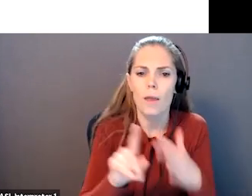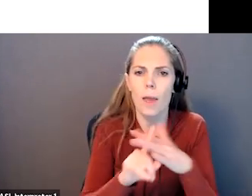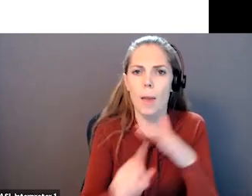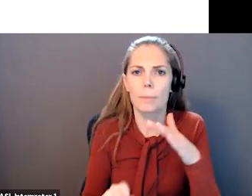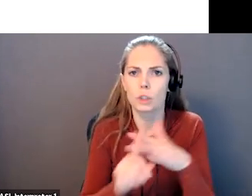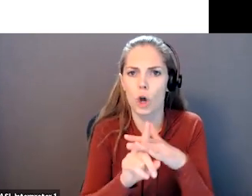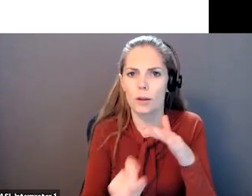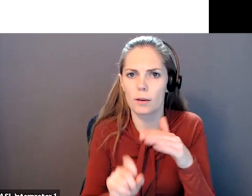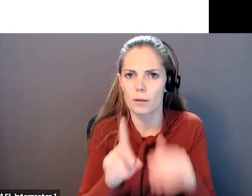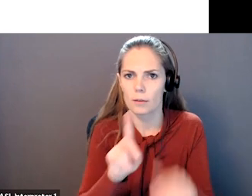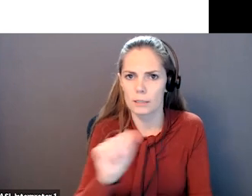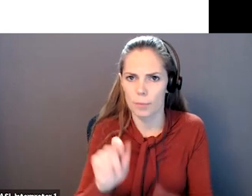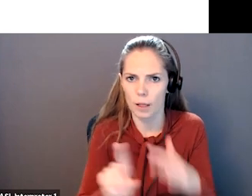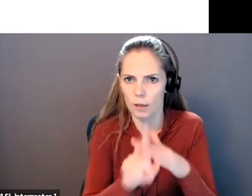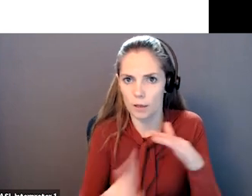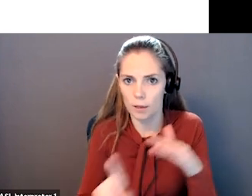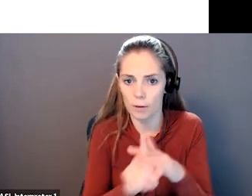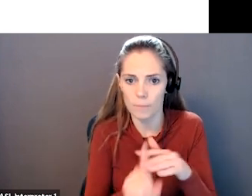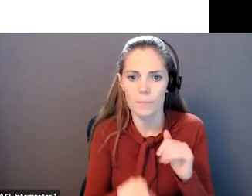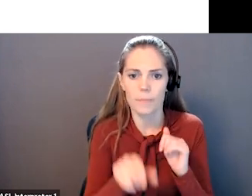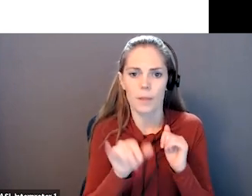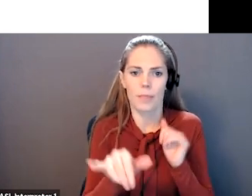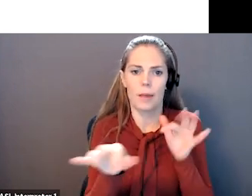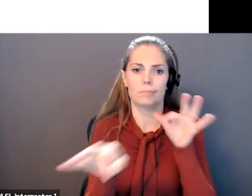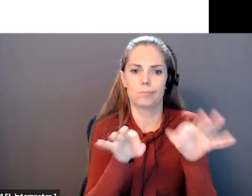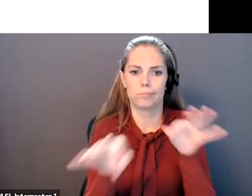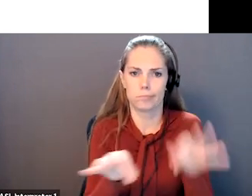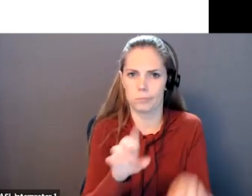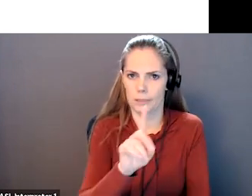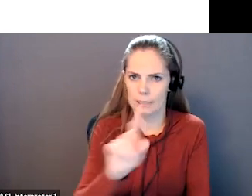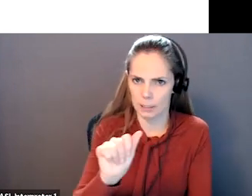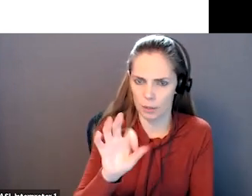and third to share evidence and updates from the long COVID and episodic disability study.